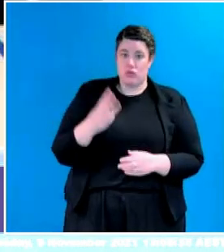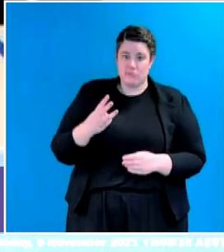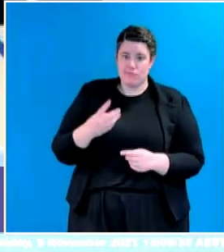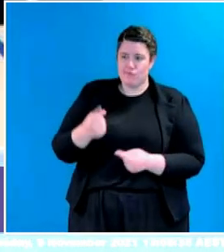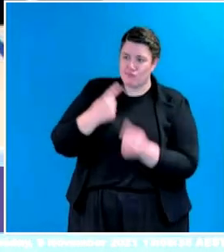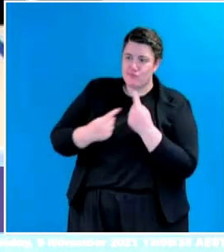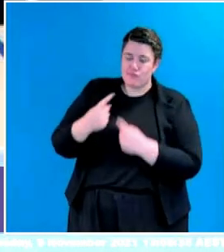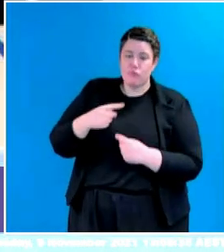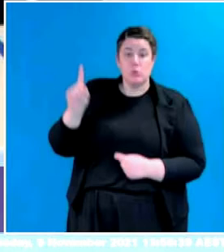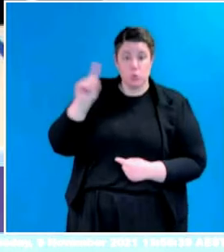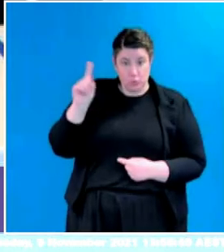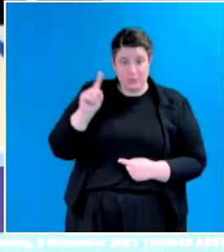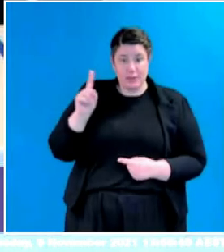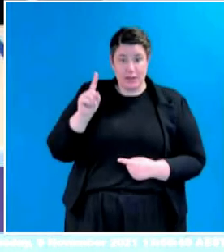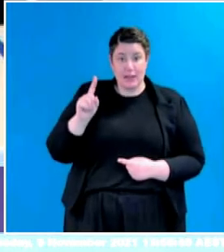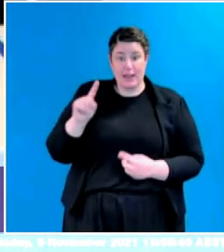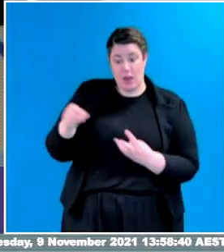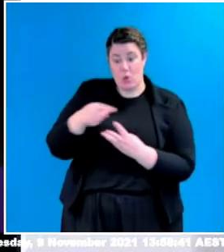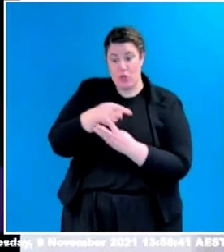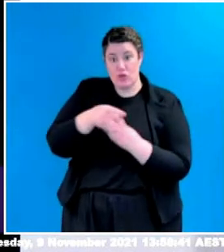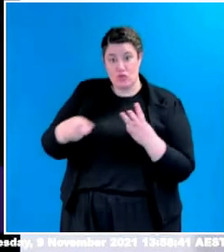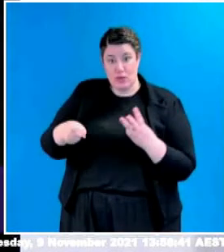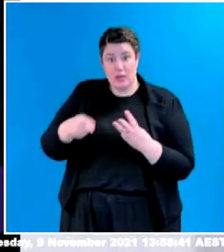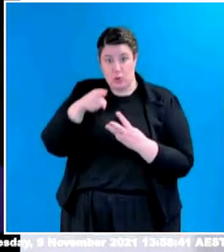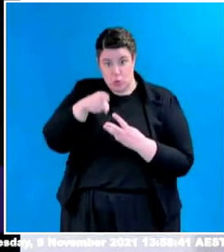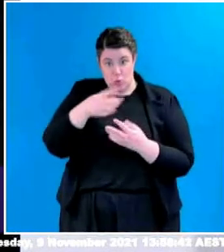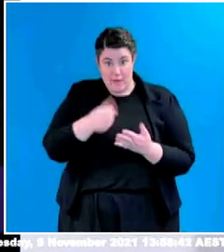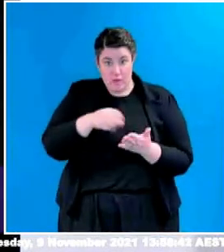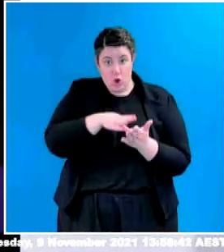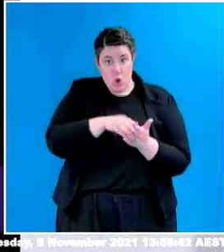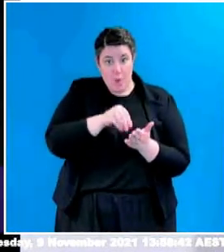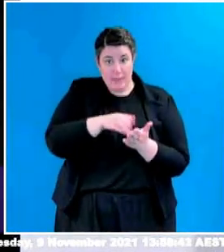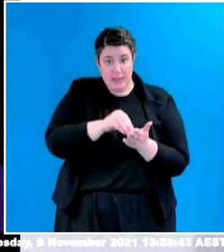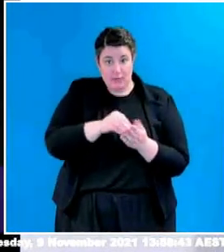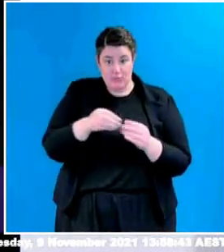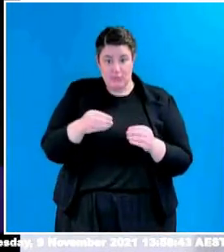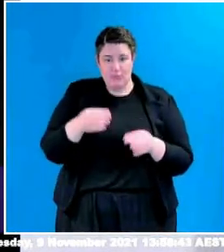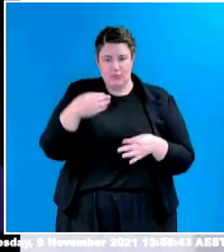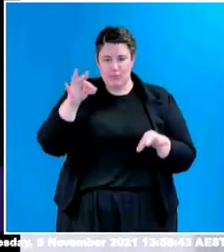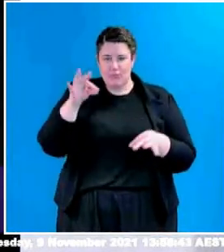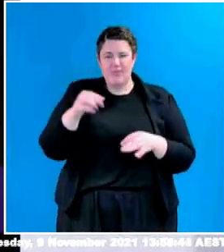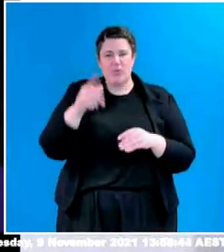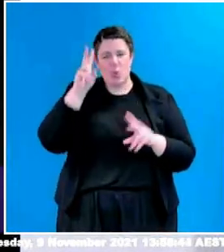Can I ask each of you, do you have a copy of the Background Paper dated